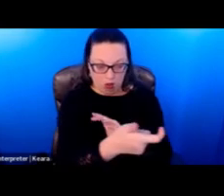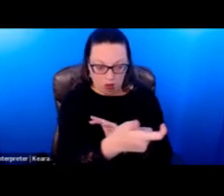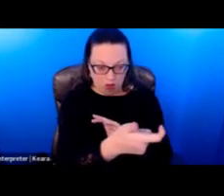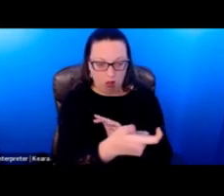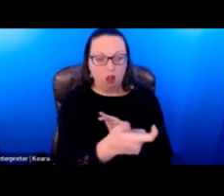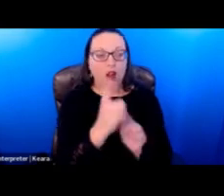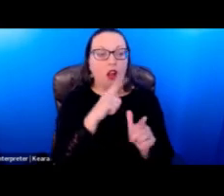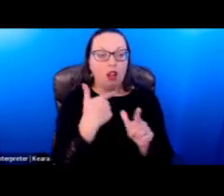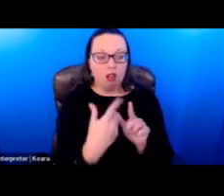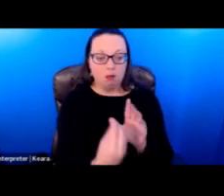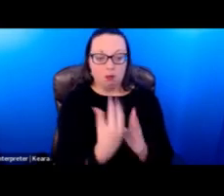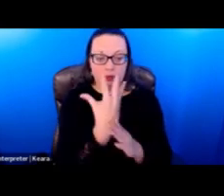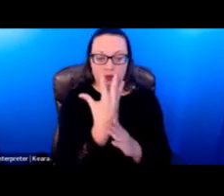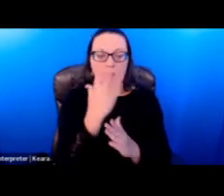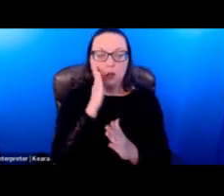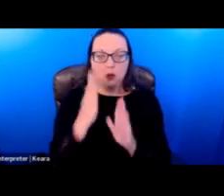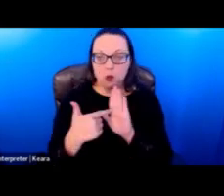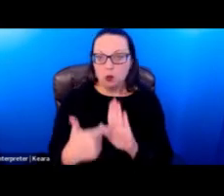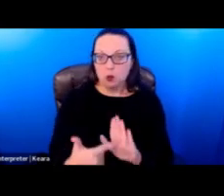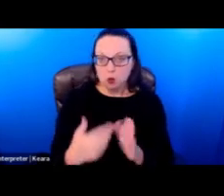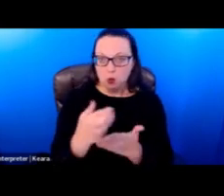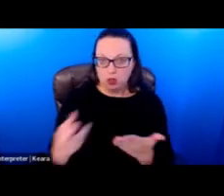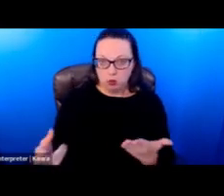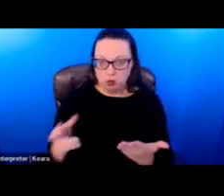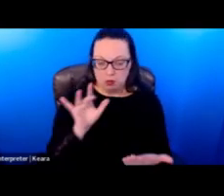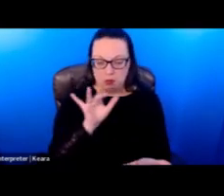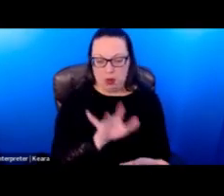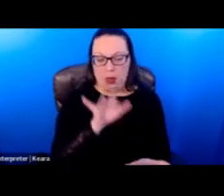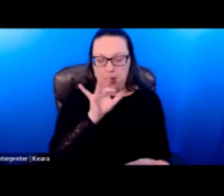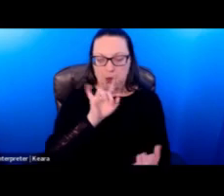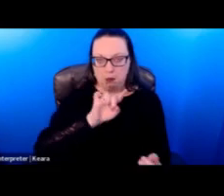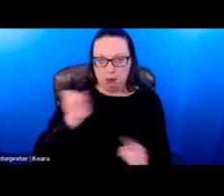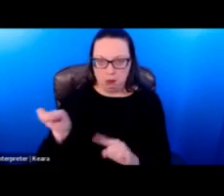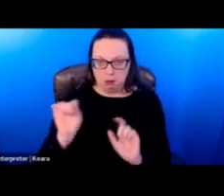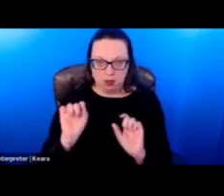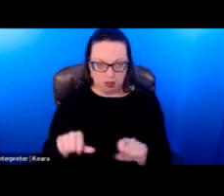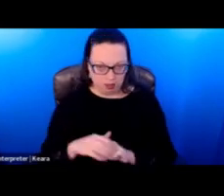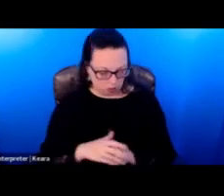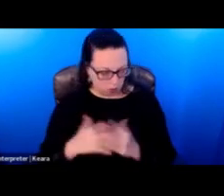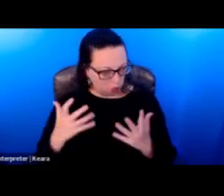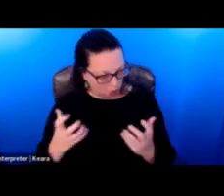resource. So we're just trying to come up with as many ways to get these resources into the hands of as many people as